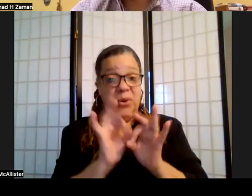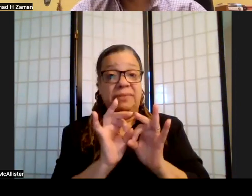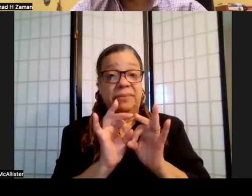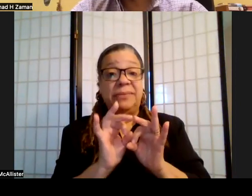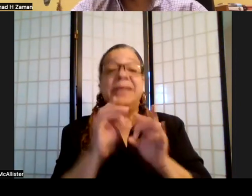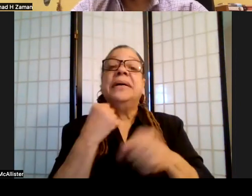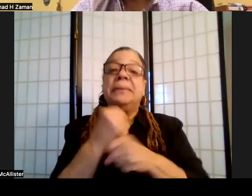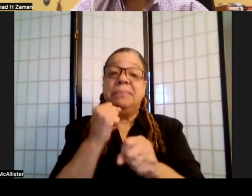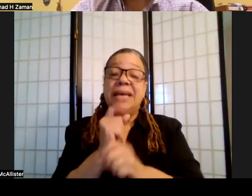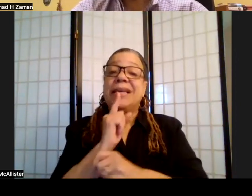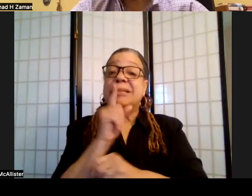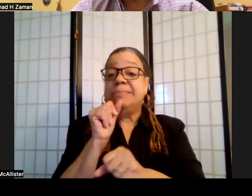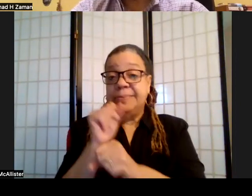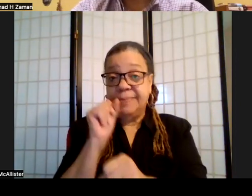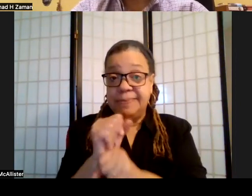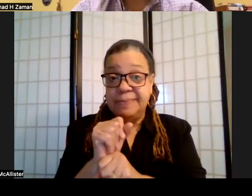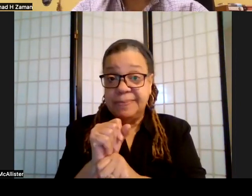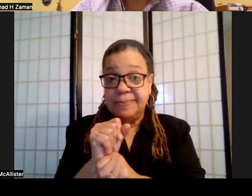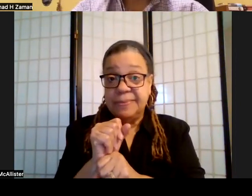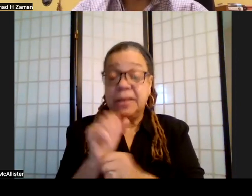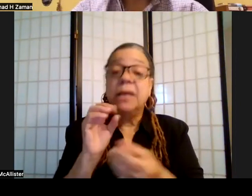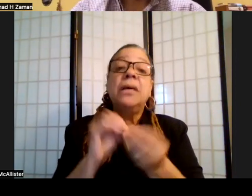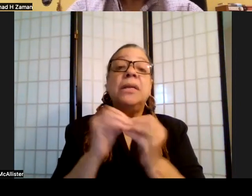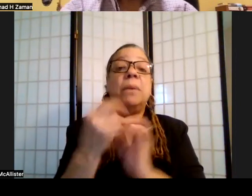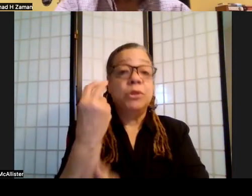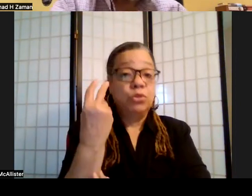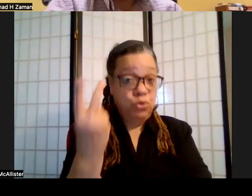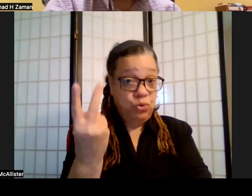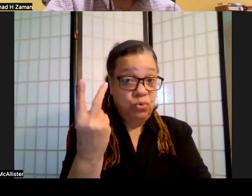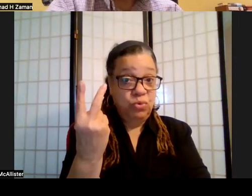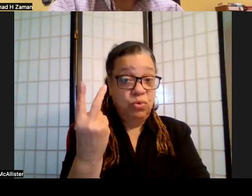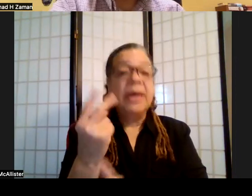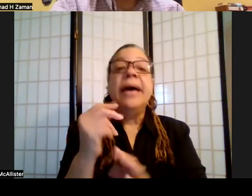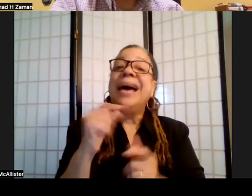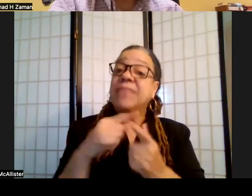*two* is to, to, uh, have that. And *three* is that, you know,